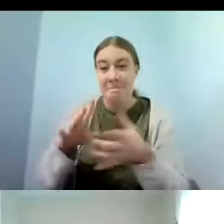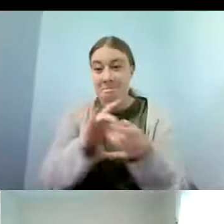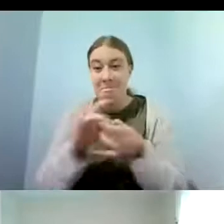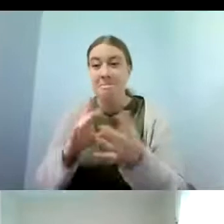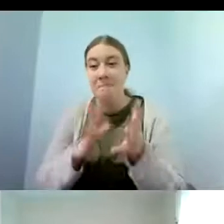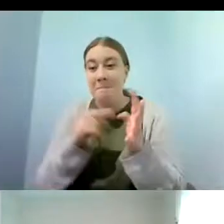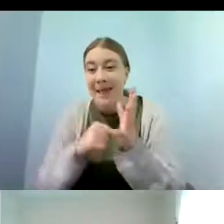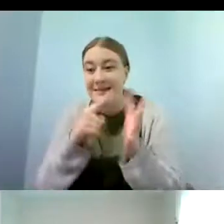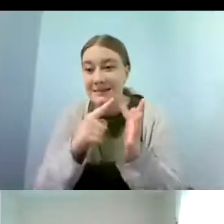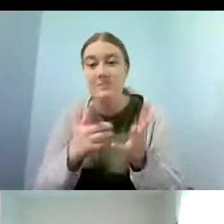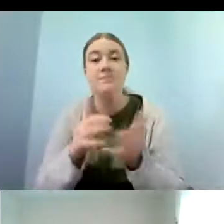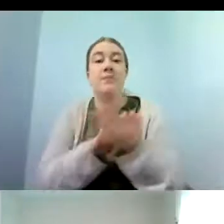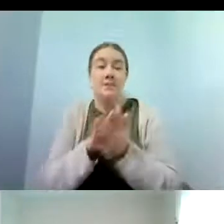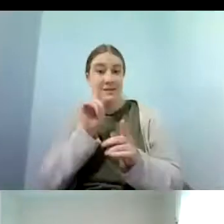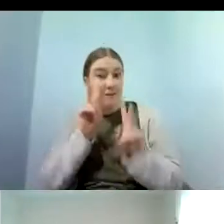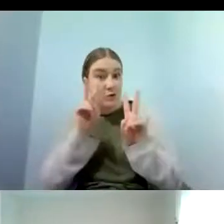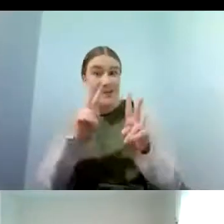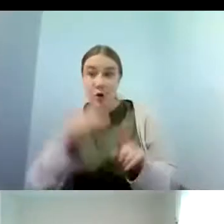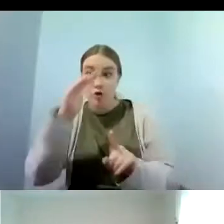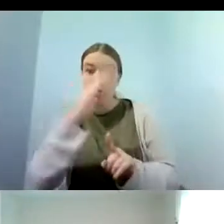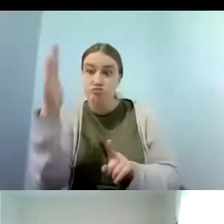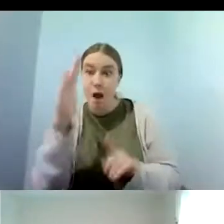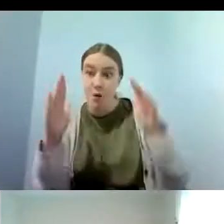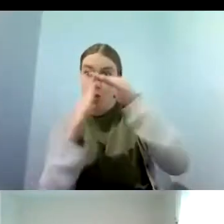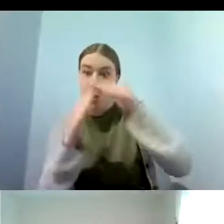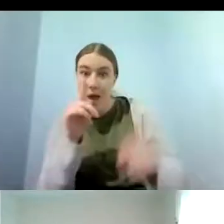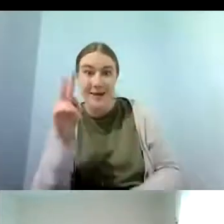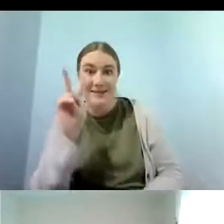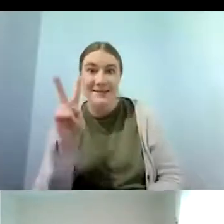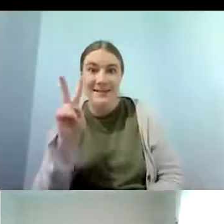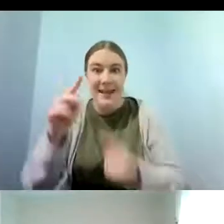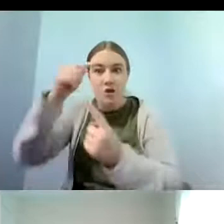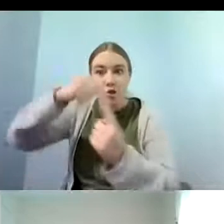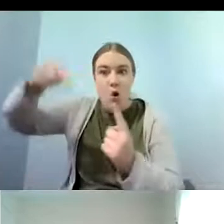if you look into the top corner now you should be able to see that circular motion being formed